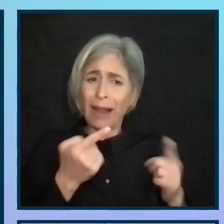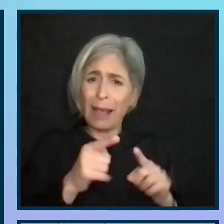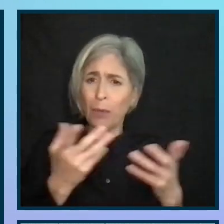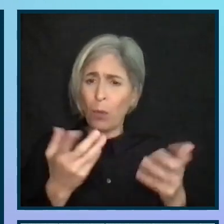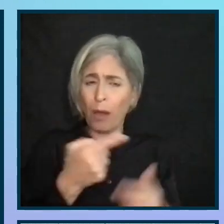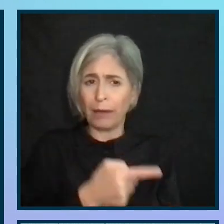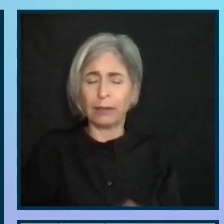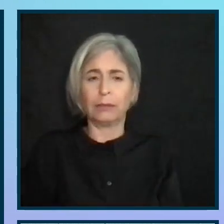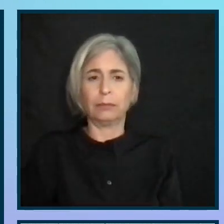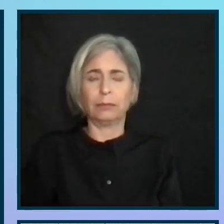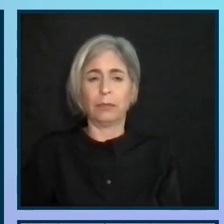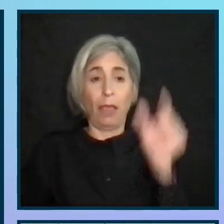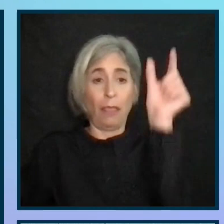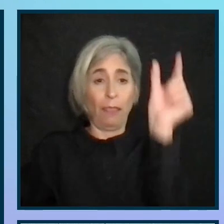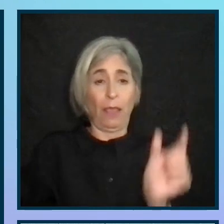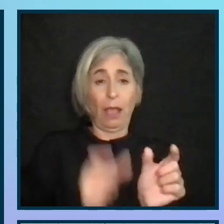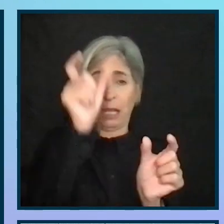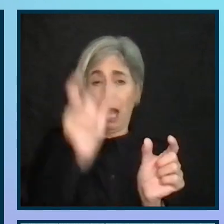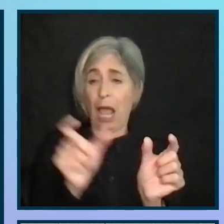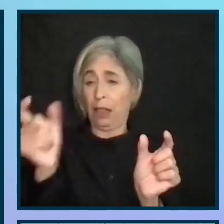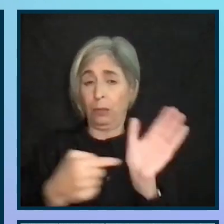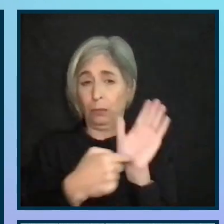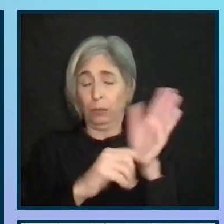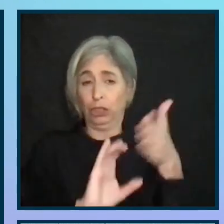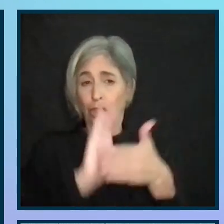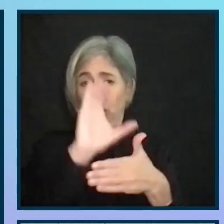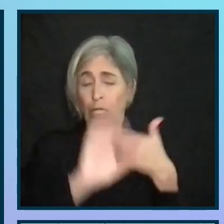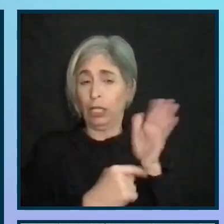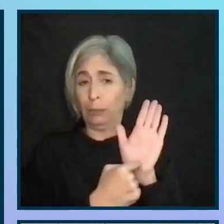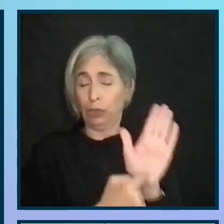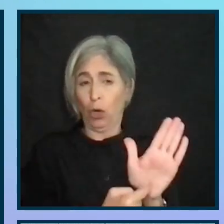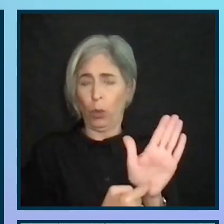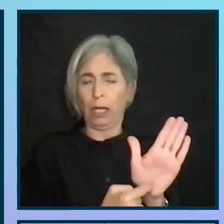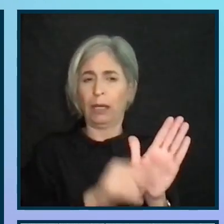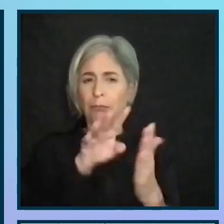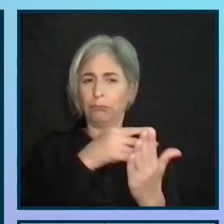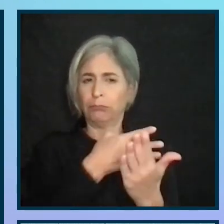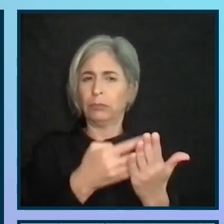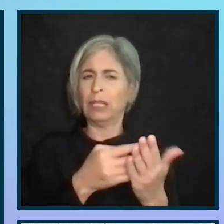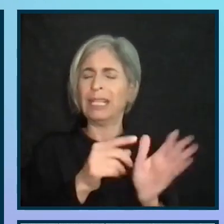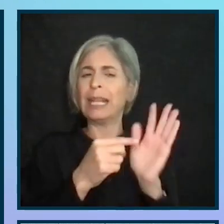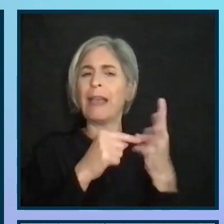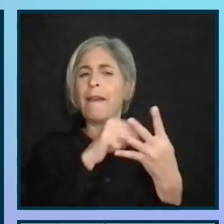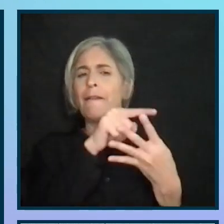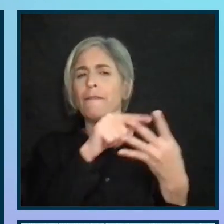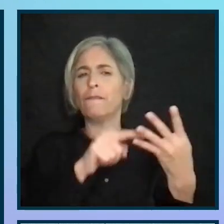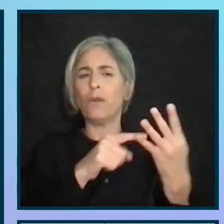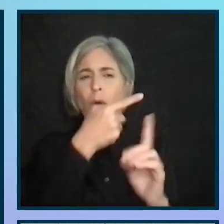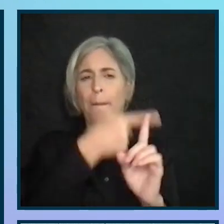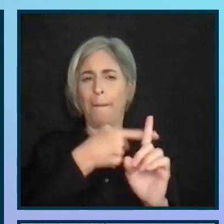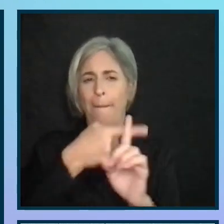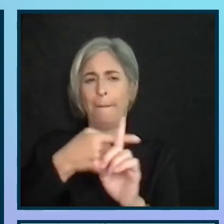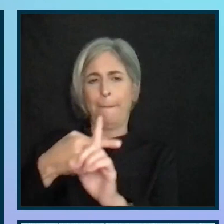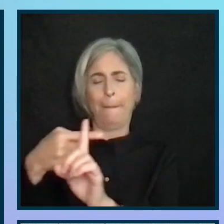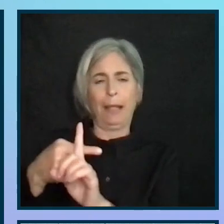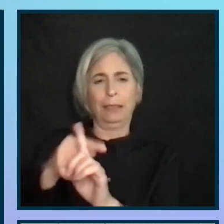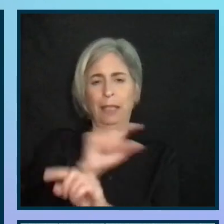The column chart I'm showing on this slide is an example of this. In this example, I have four months across the bottom of the chart,